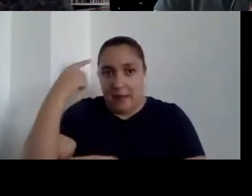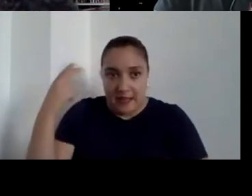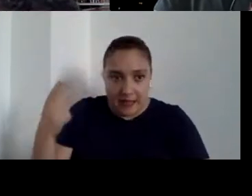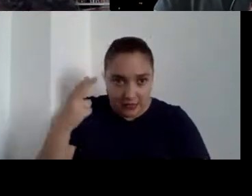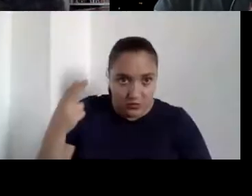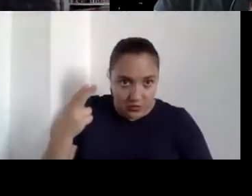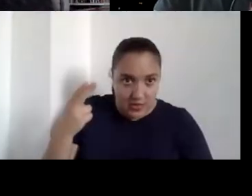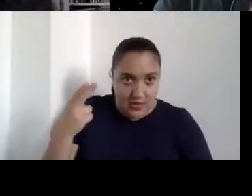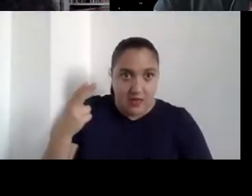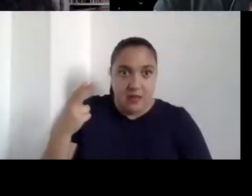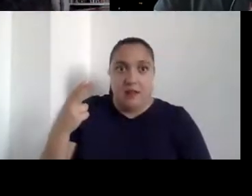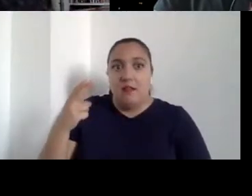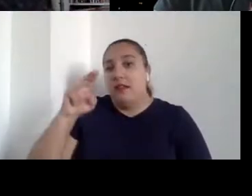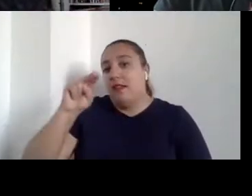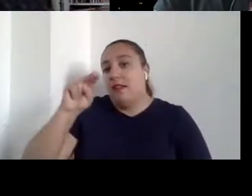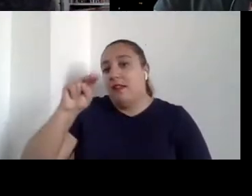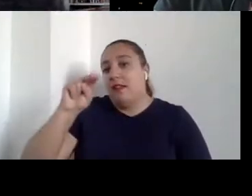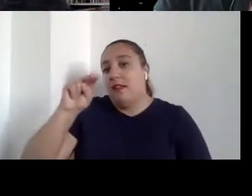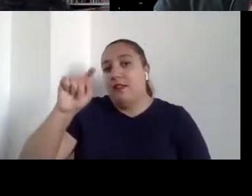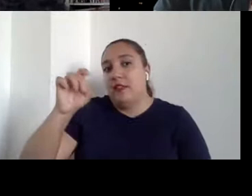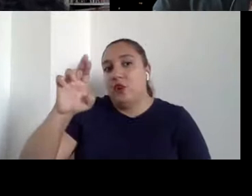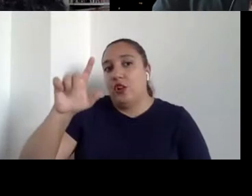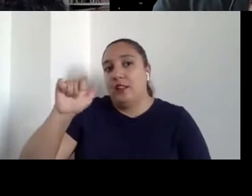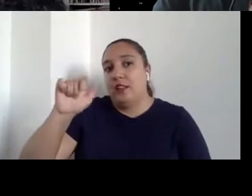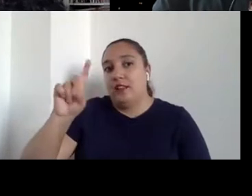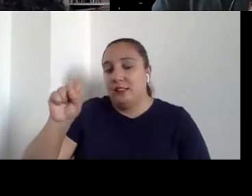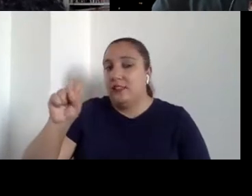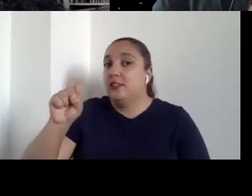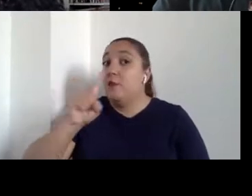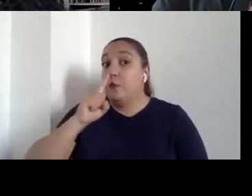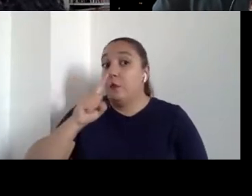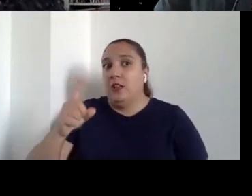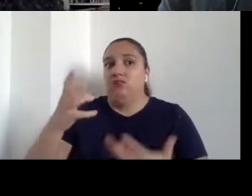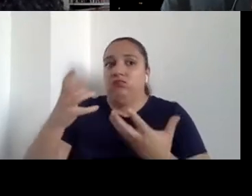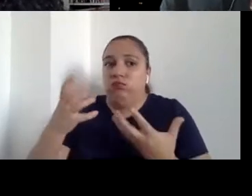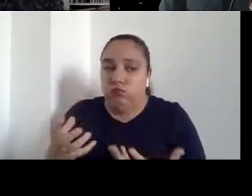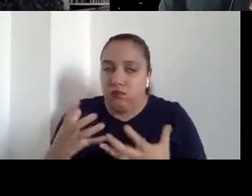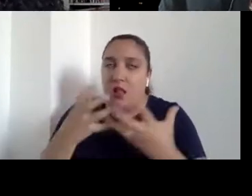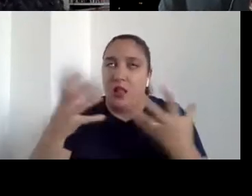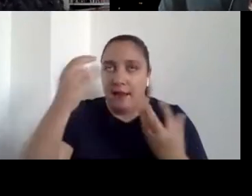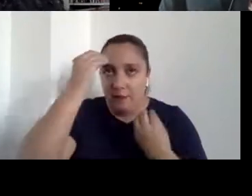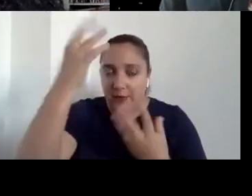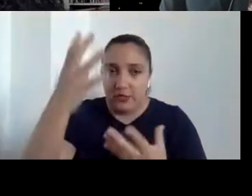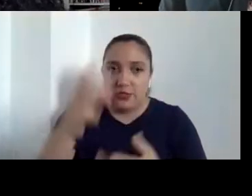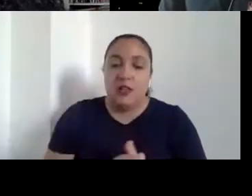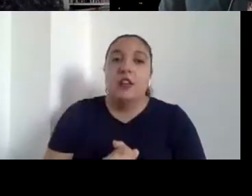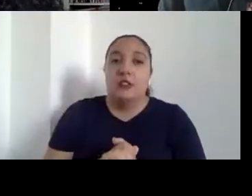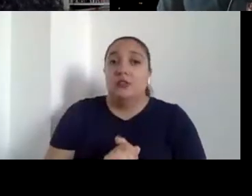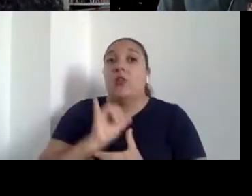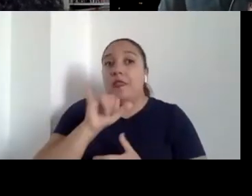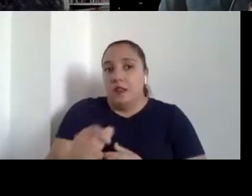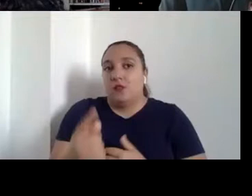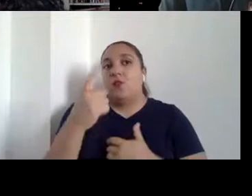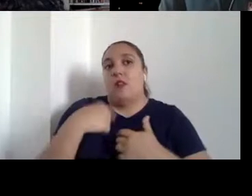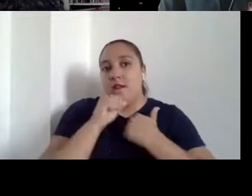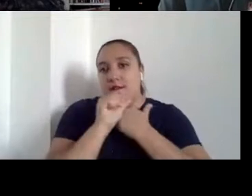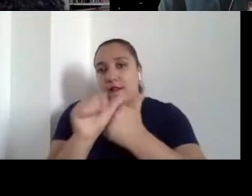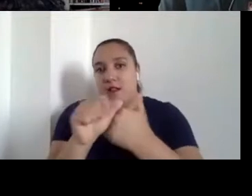is vast as we know, so that is a person or organization that I have been following and,